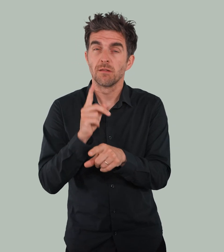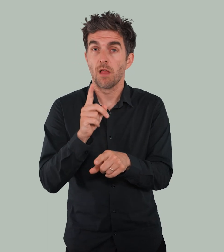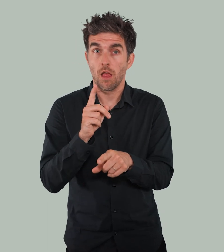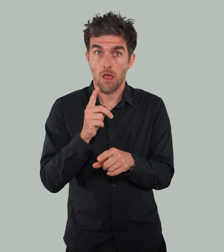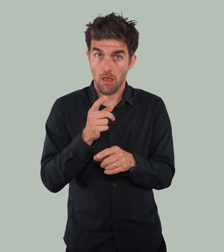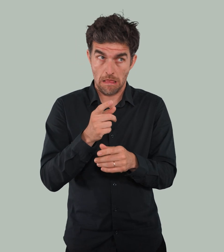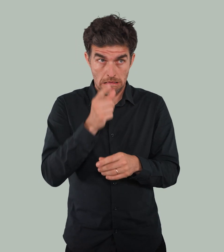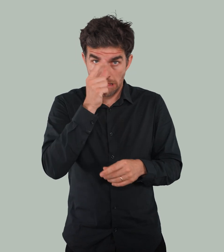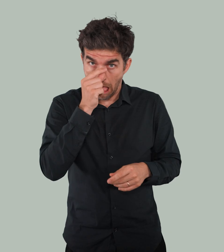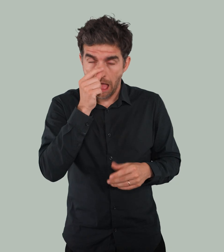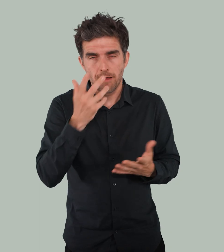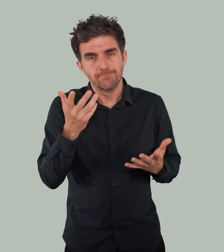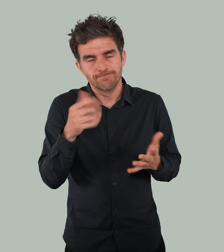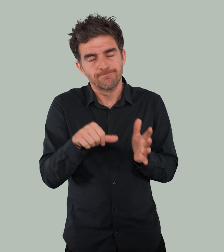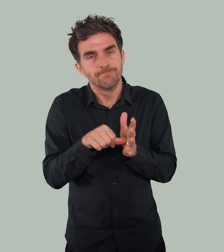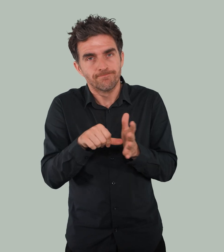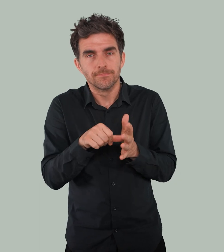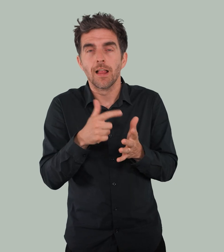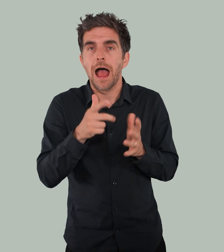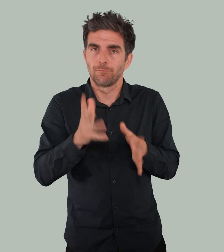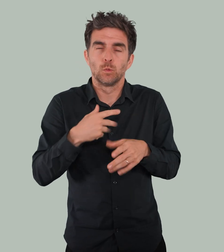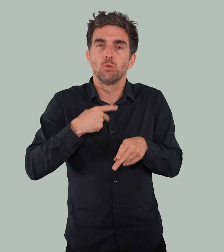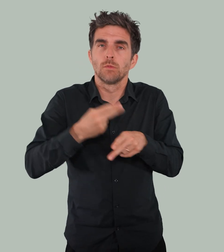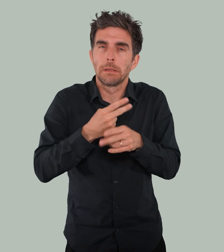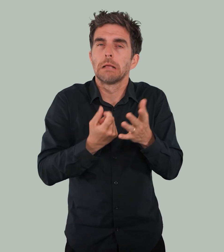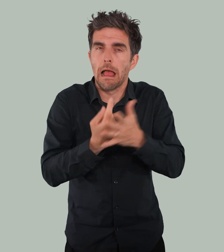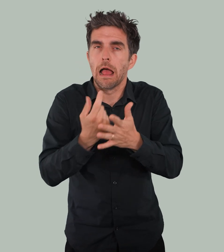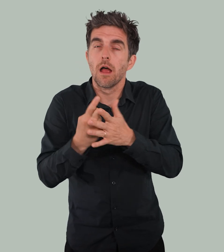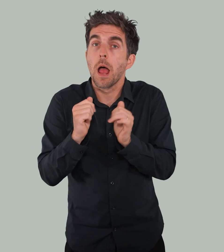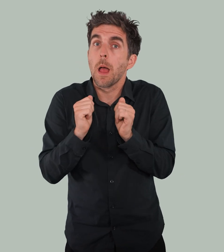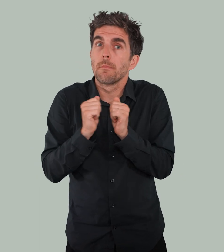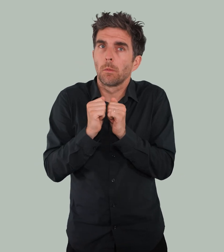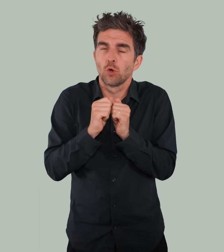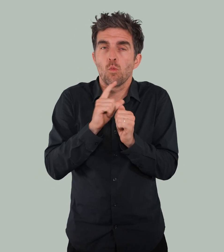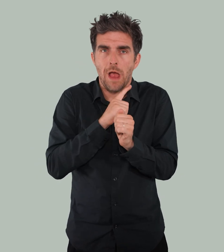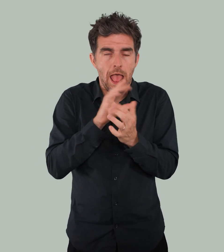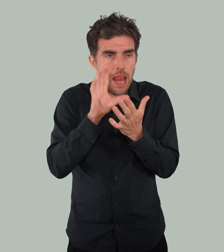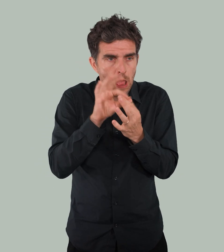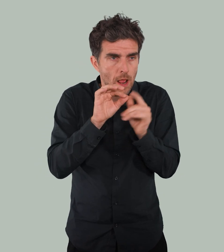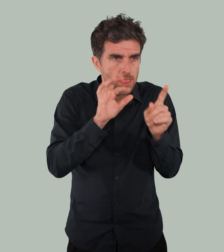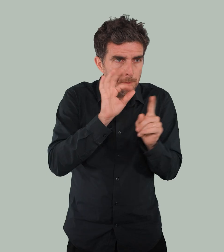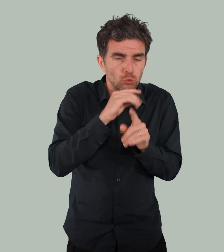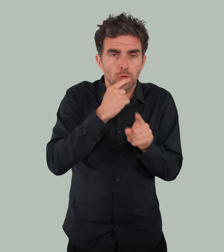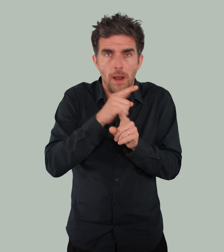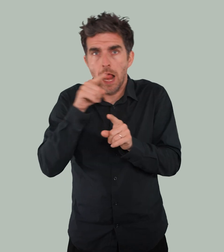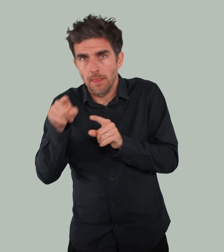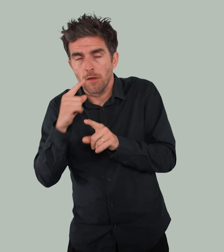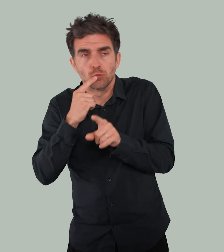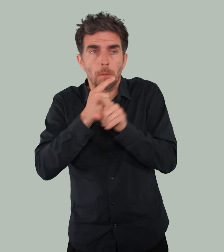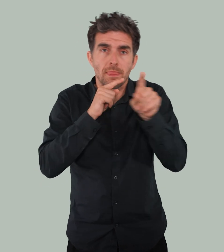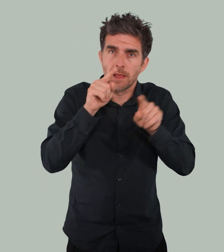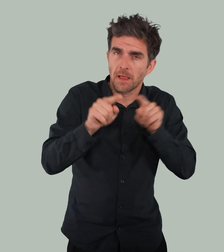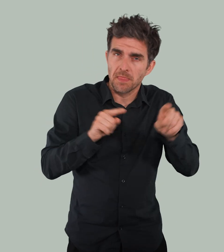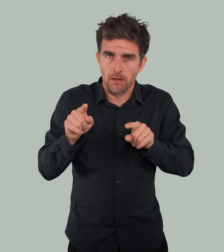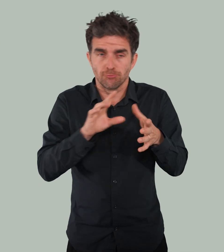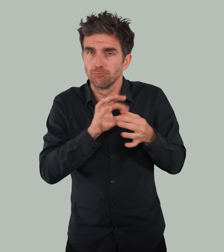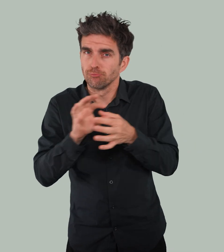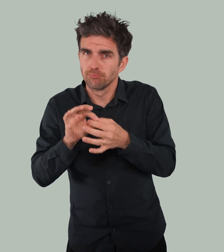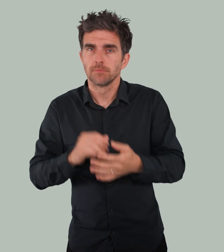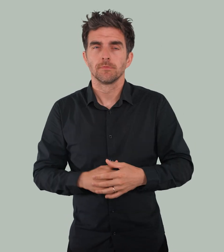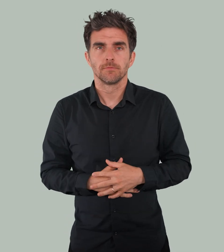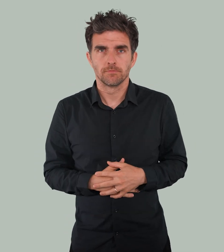it has not always been possible (or appropriate) to separate related points entirely.